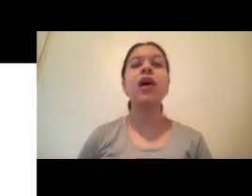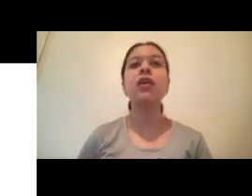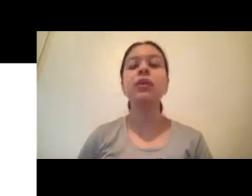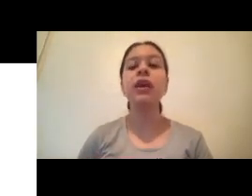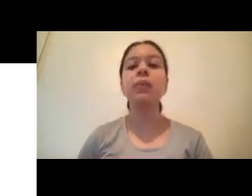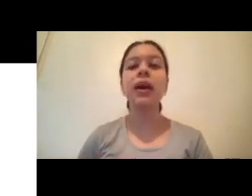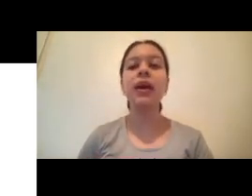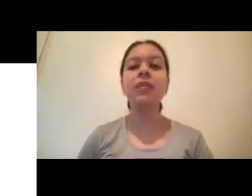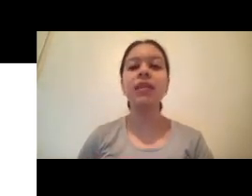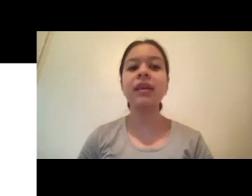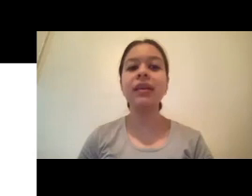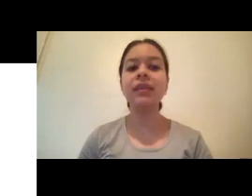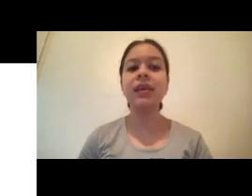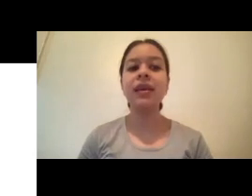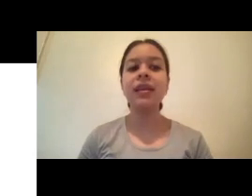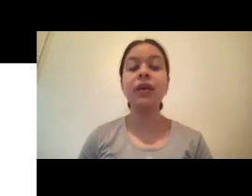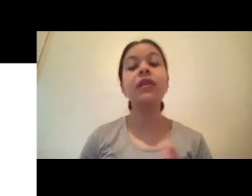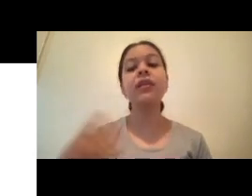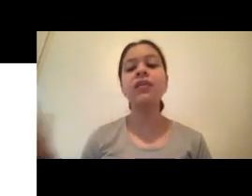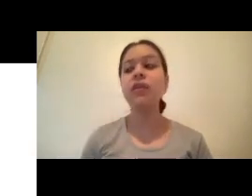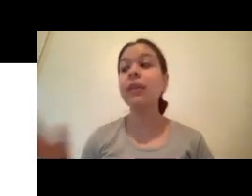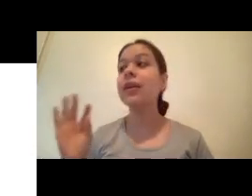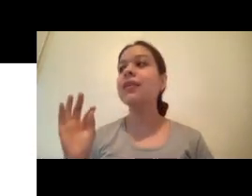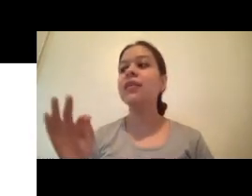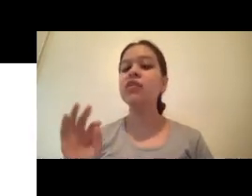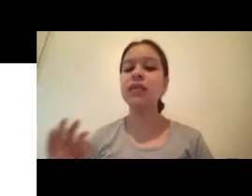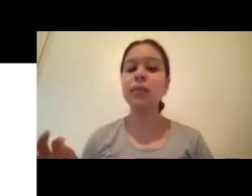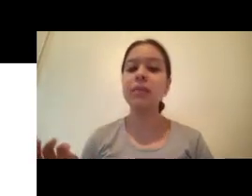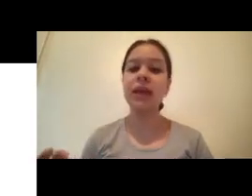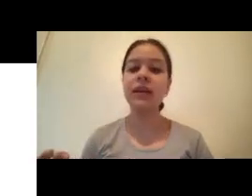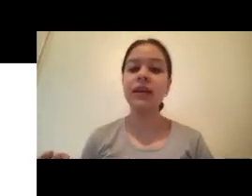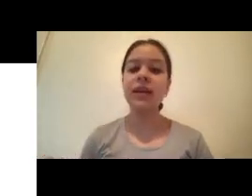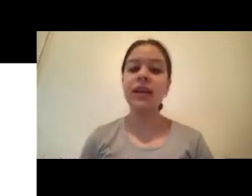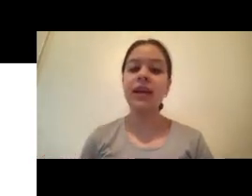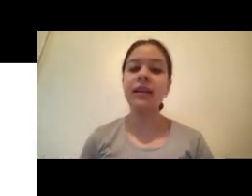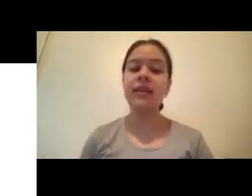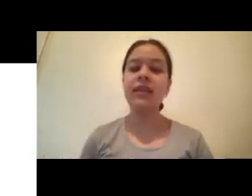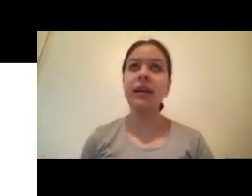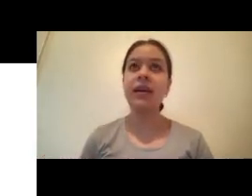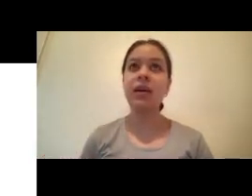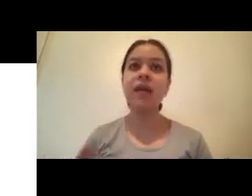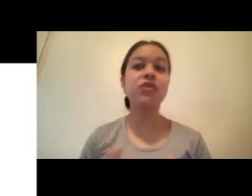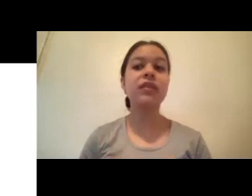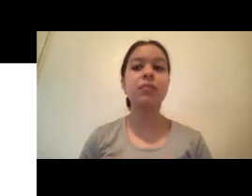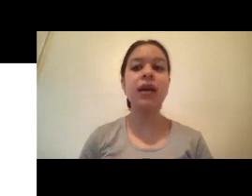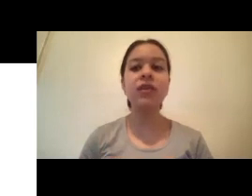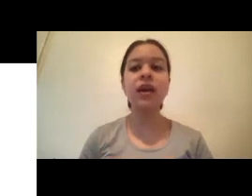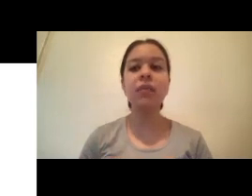aren't really aware of the things or the decisions, the decisions that are being made that that have a direct impact on them.